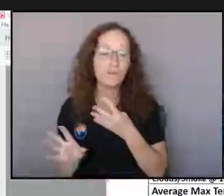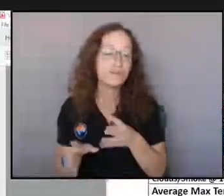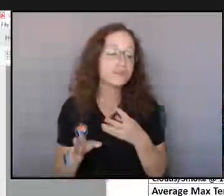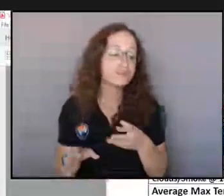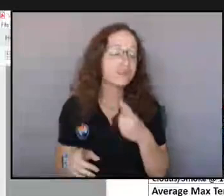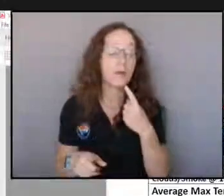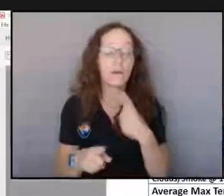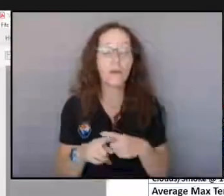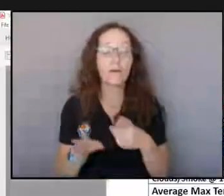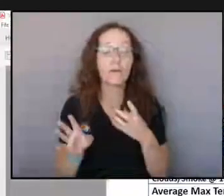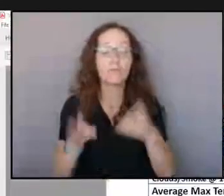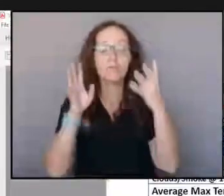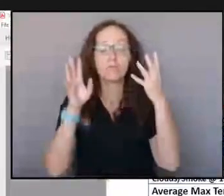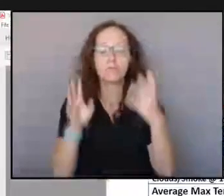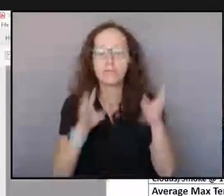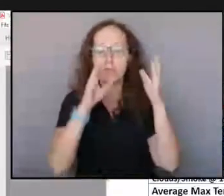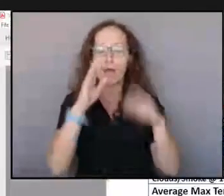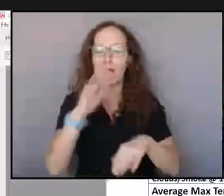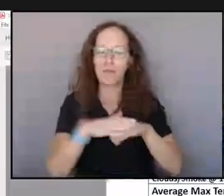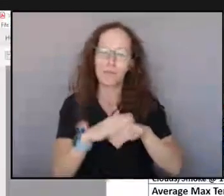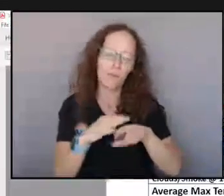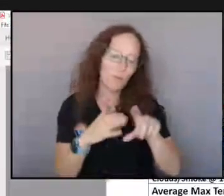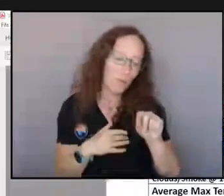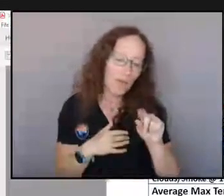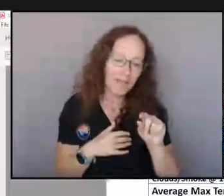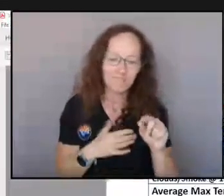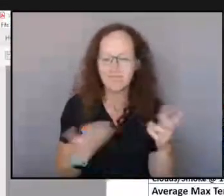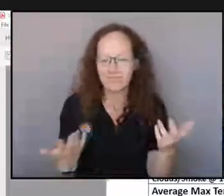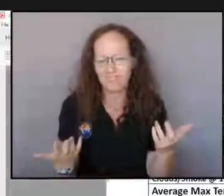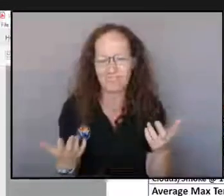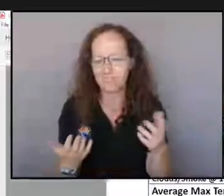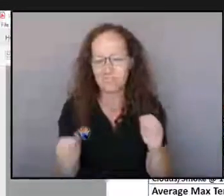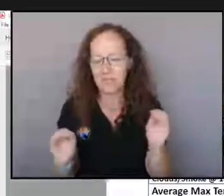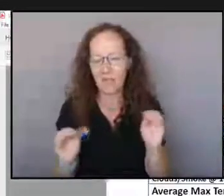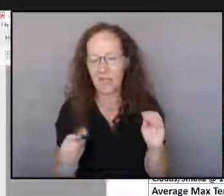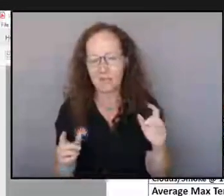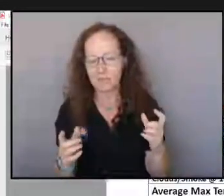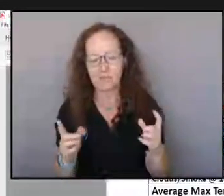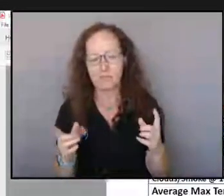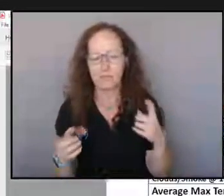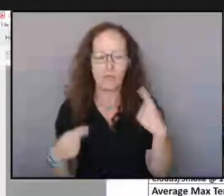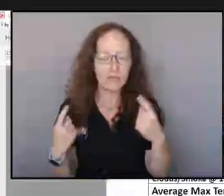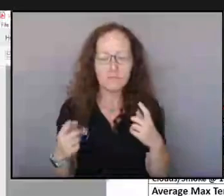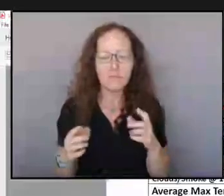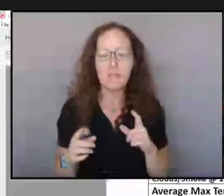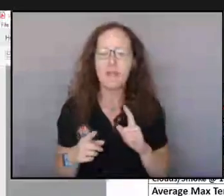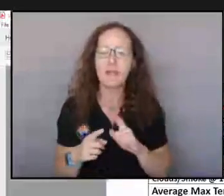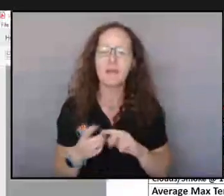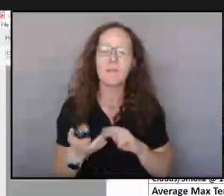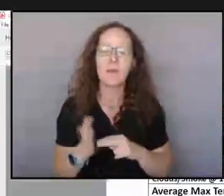MORE IMPORTANTLY, THE WINDS WILL ALLOW THE AIRCRAFT TO FLY AND BE ABLE TO ASSIST THE FIREFIGHTERS ON THE GROUND AND HELP THEM CHECK THE SPREAD OF THE FIRE.